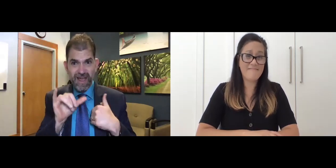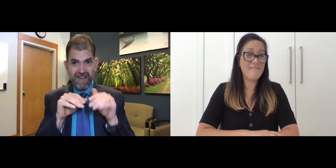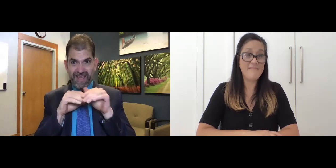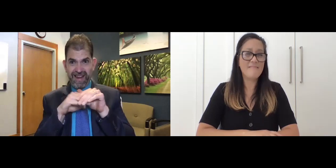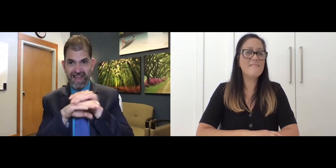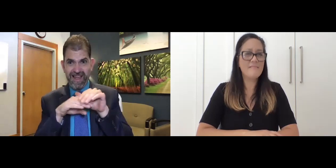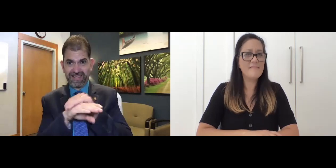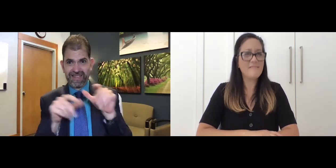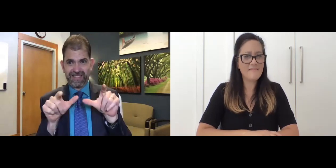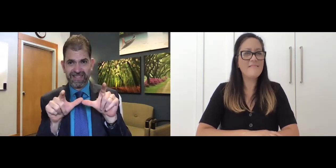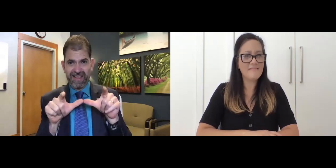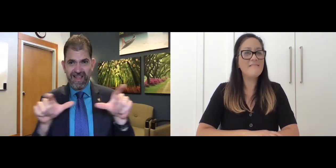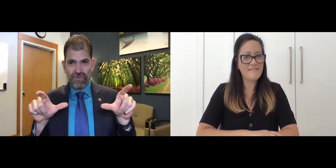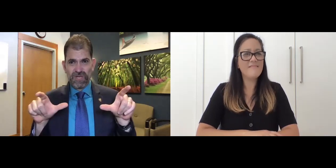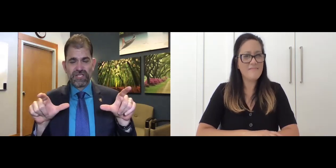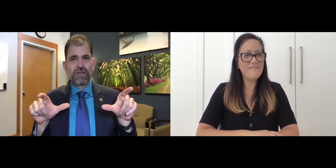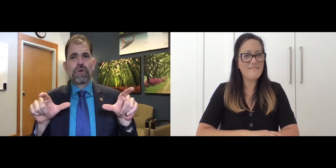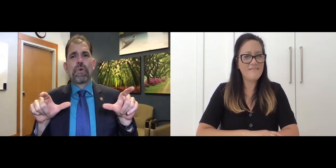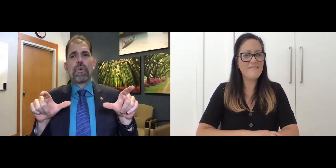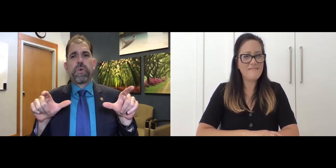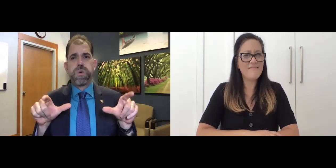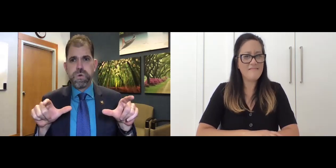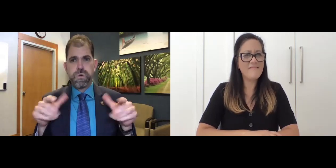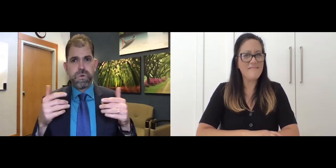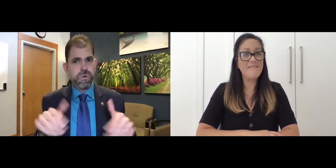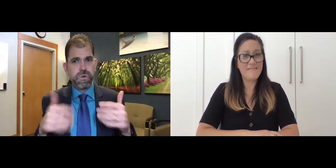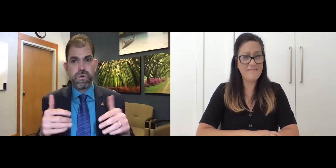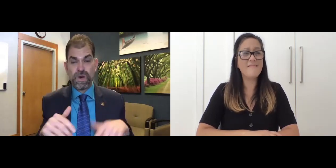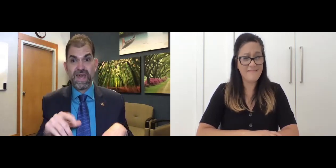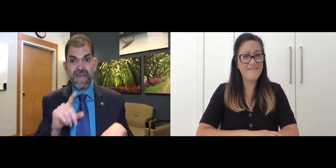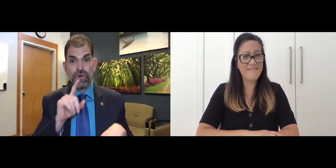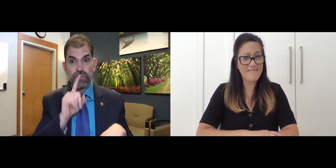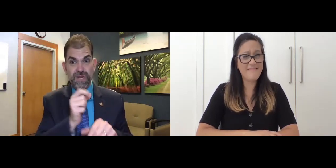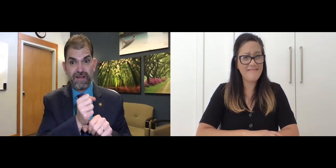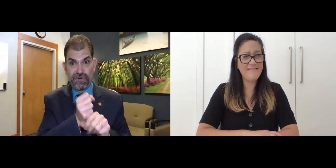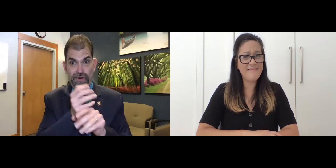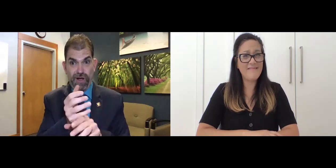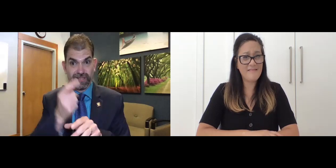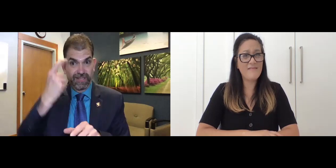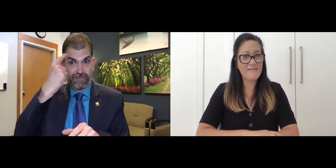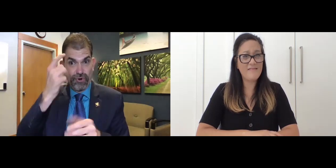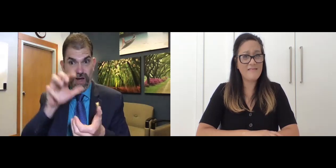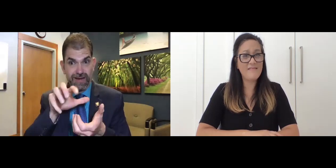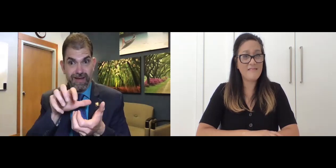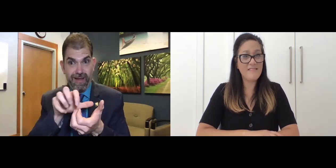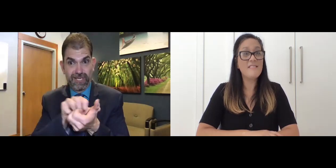but he had no early access to language and that had a huge impact on his life.